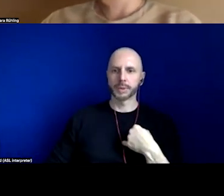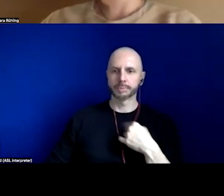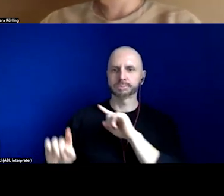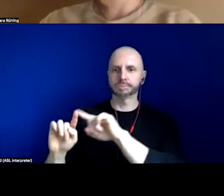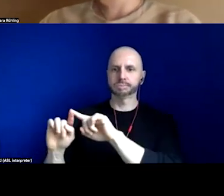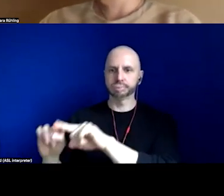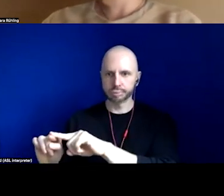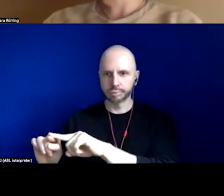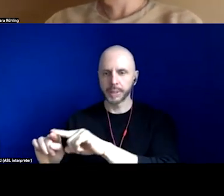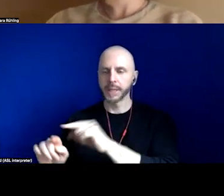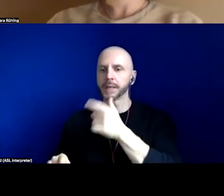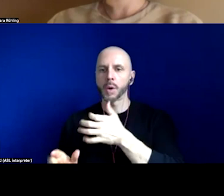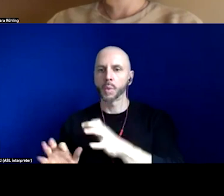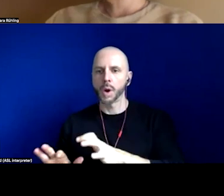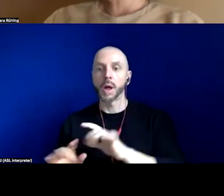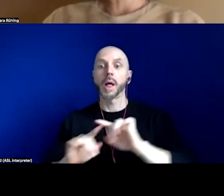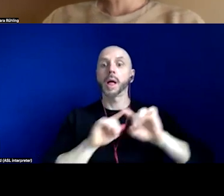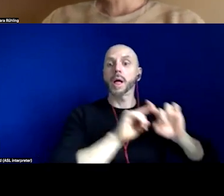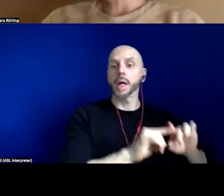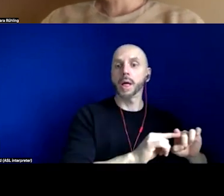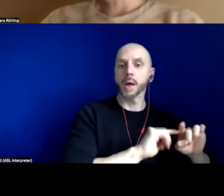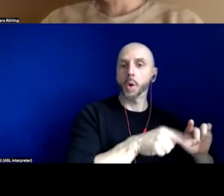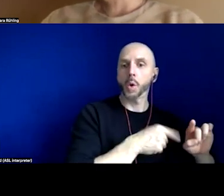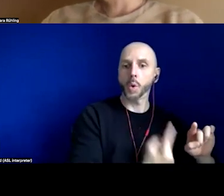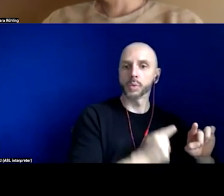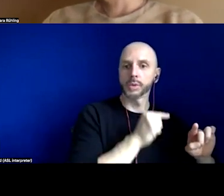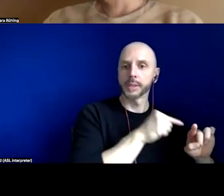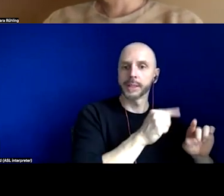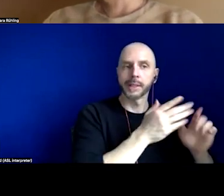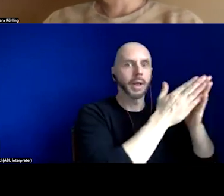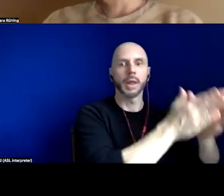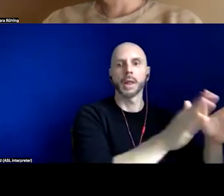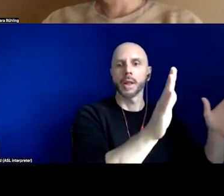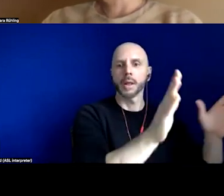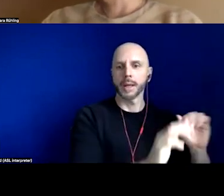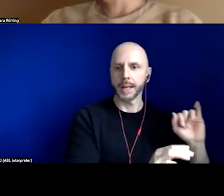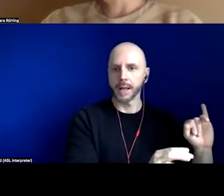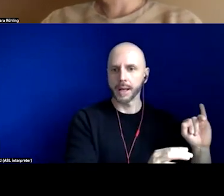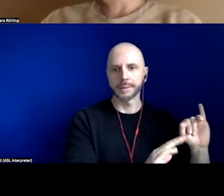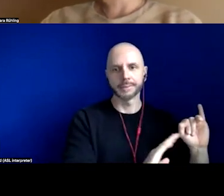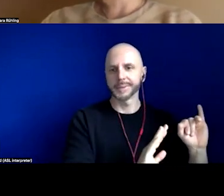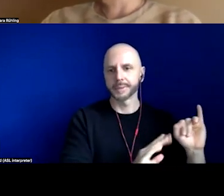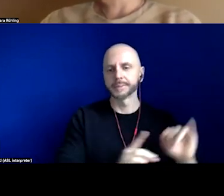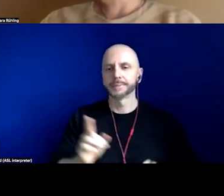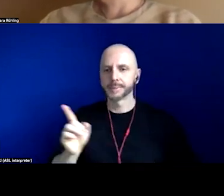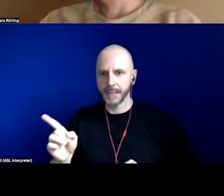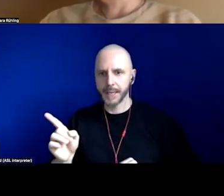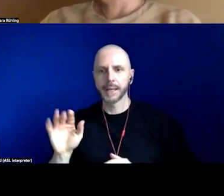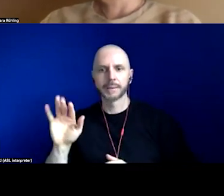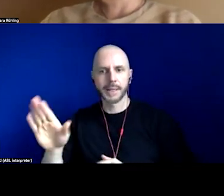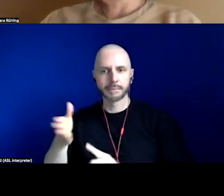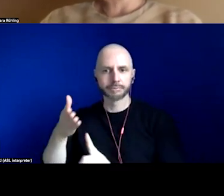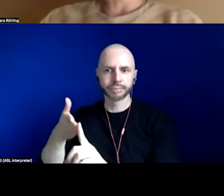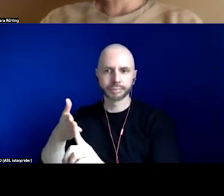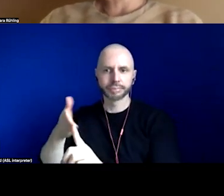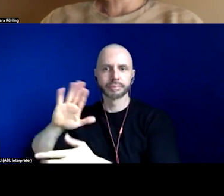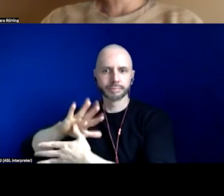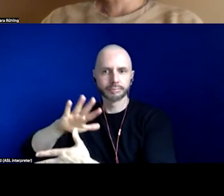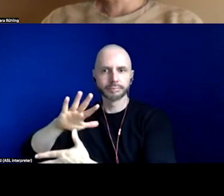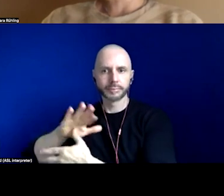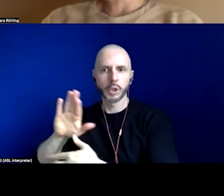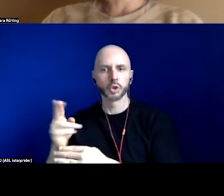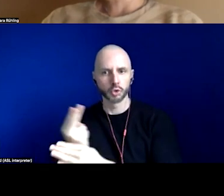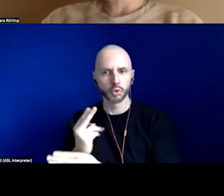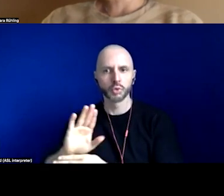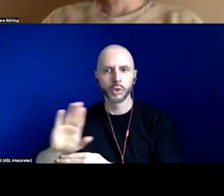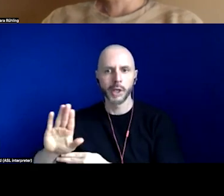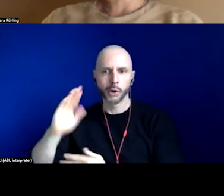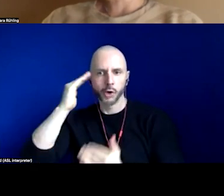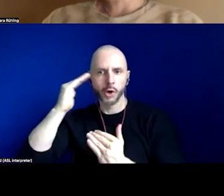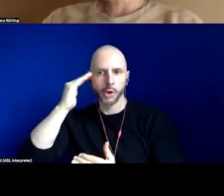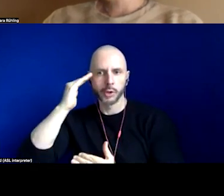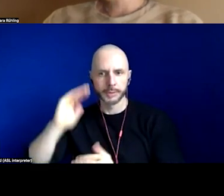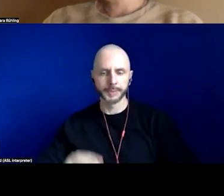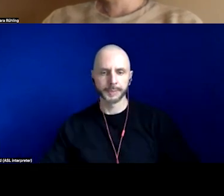that's out there. And we also decided to focus on low-risk use cases, so something that makes it